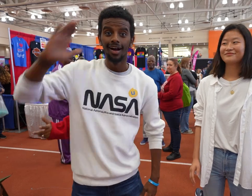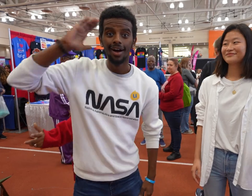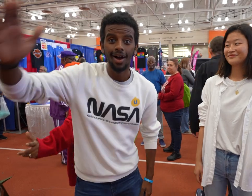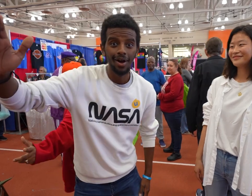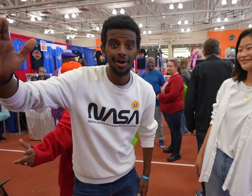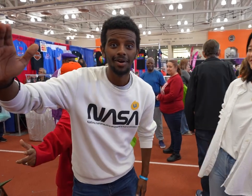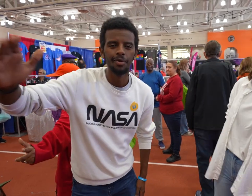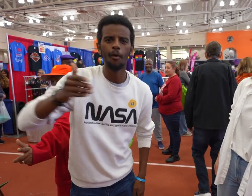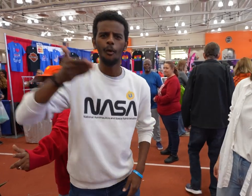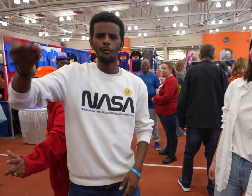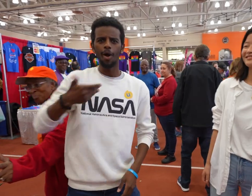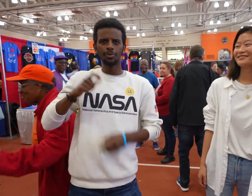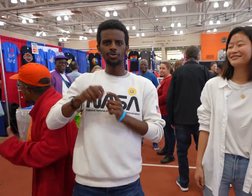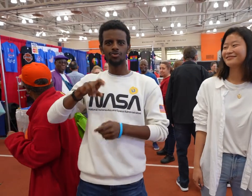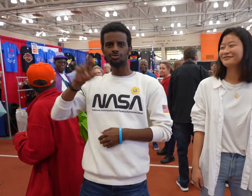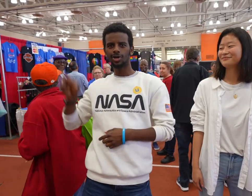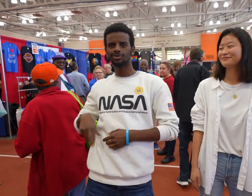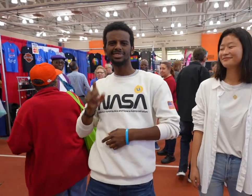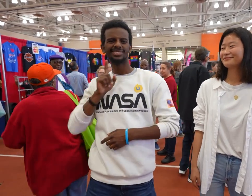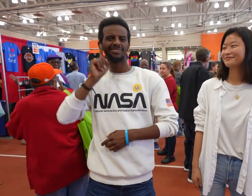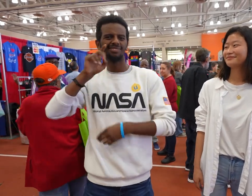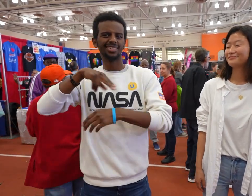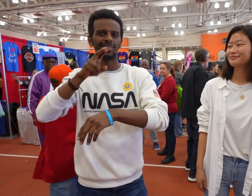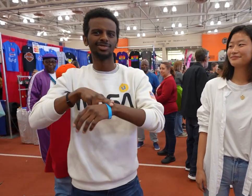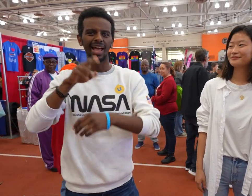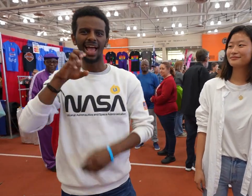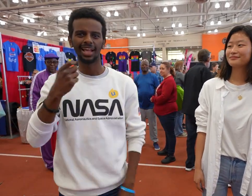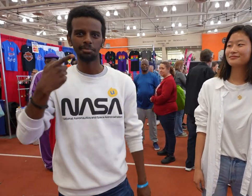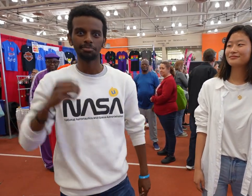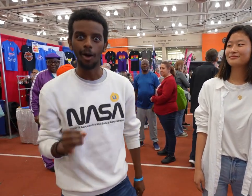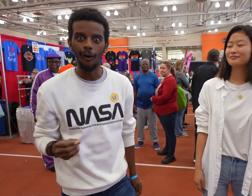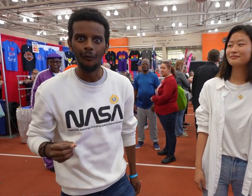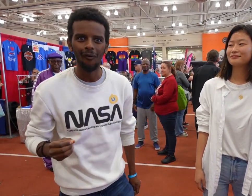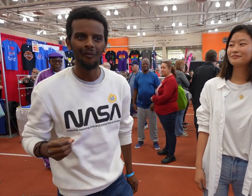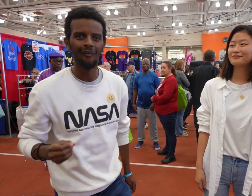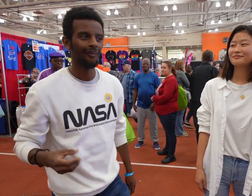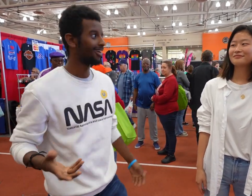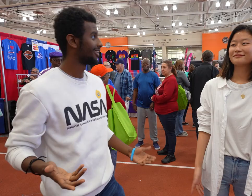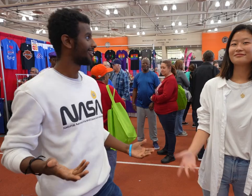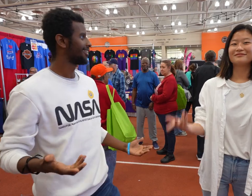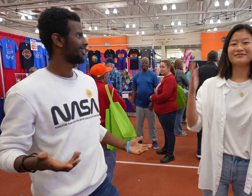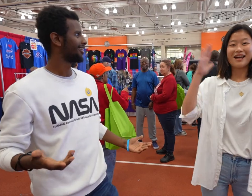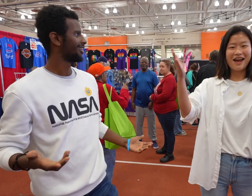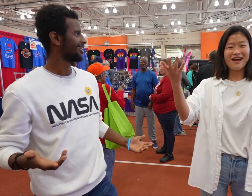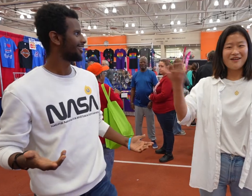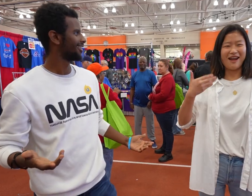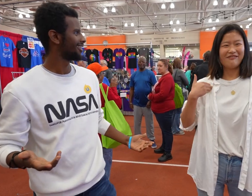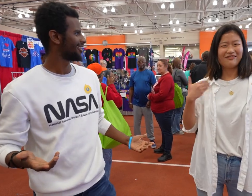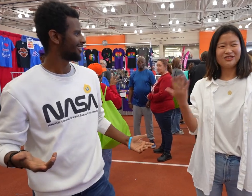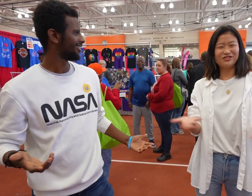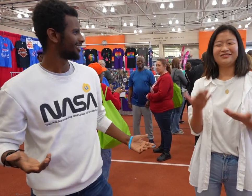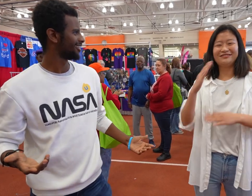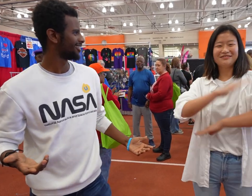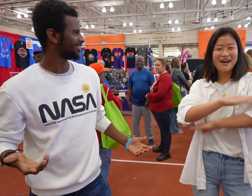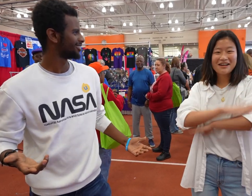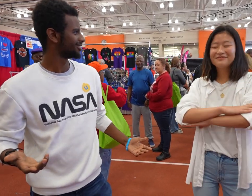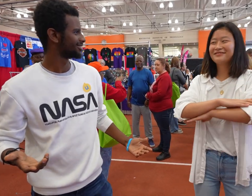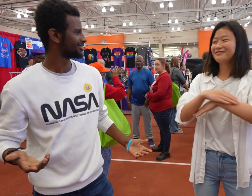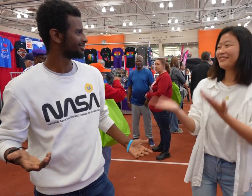Hello! Welcome to the Rochester DeafNation Expo! Hi, welcome! We have booths,